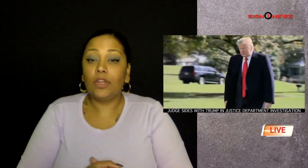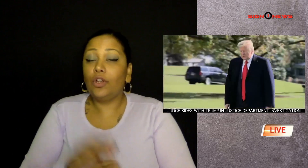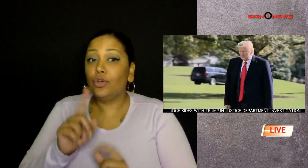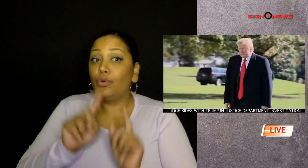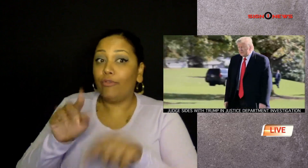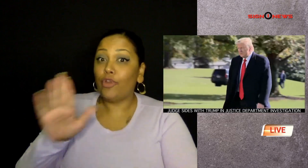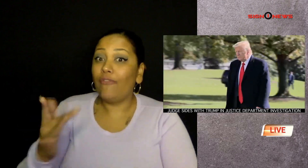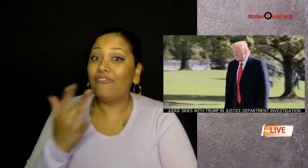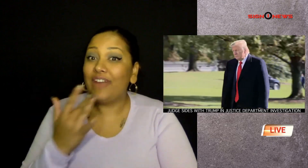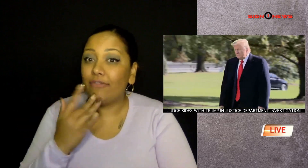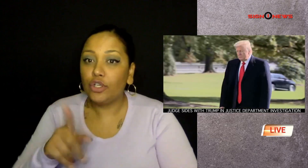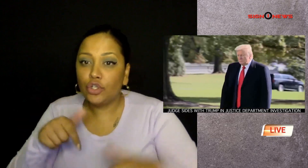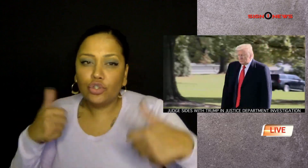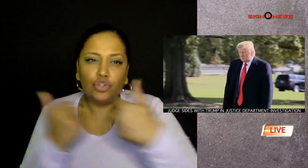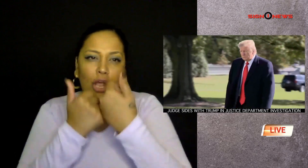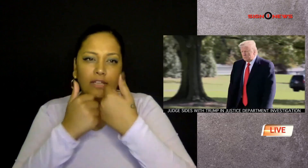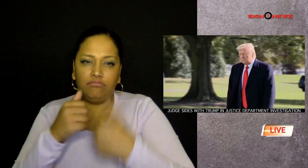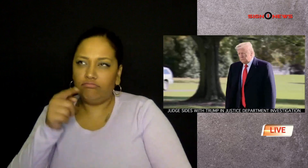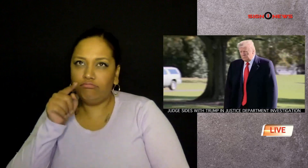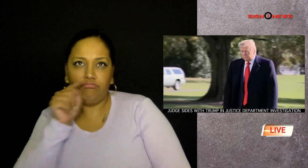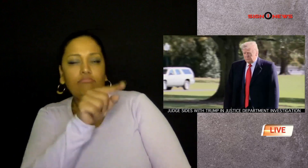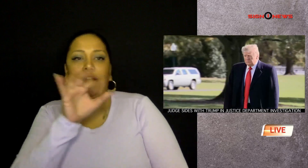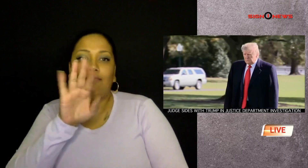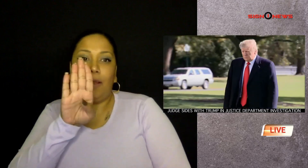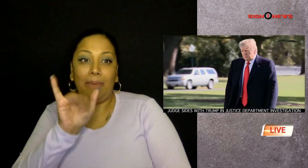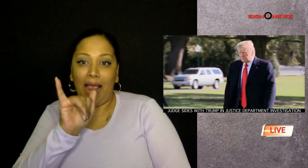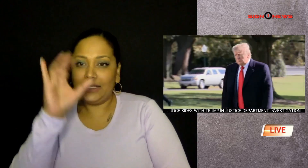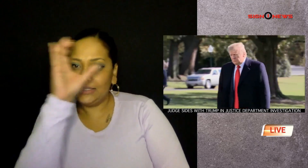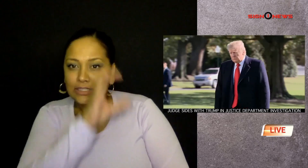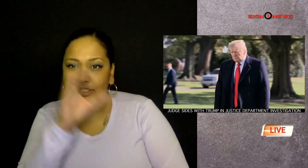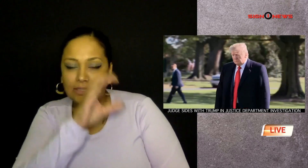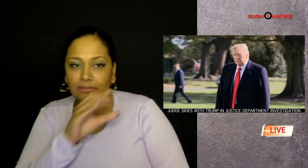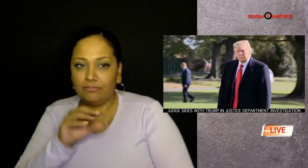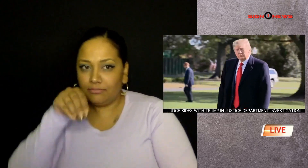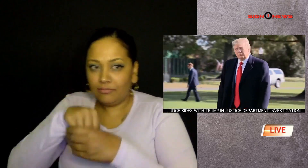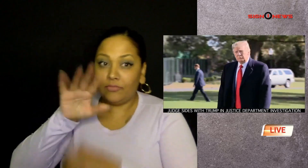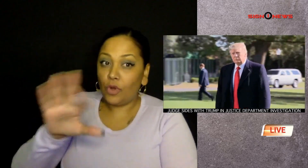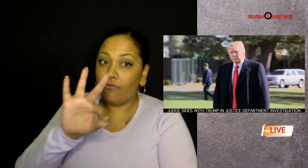Has ruled in his favor in his challenge of the FBI search of his Florida home.